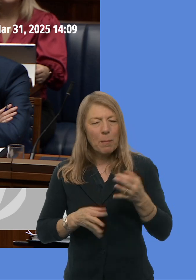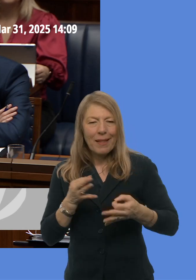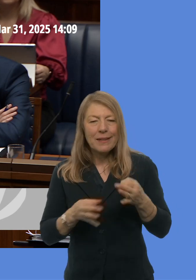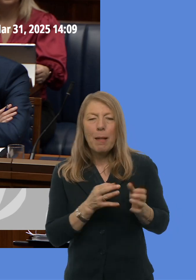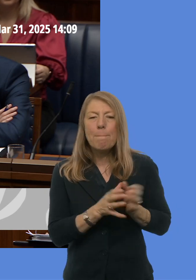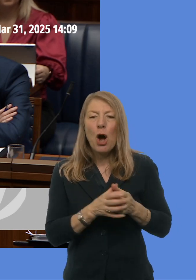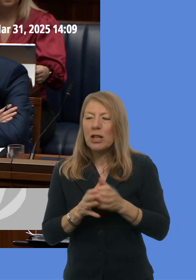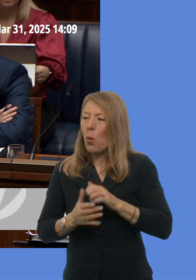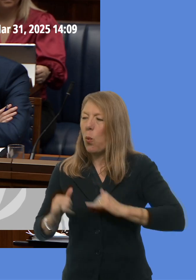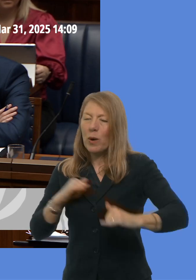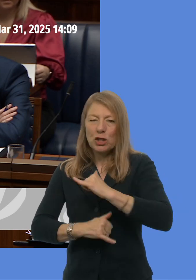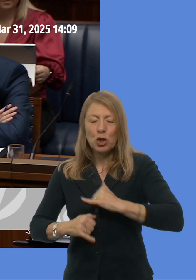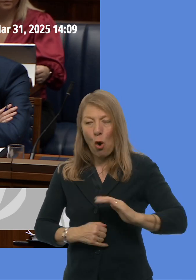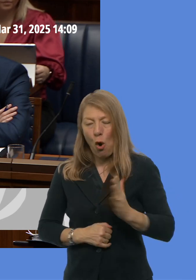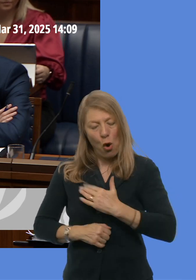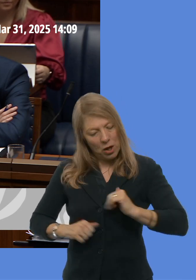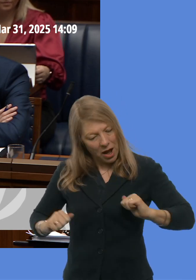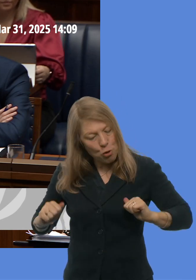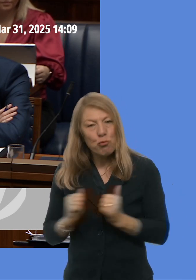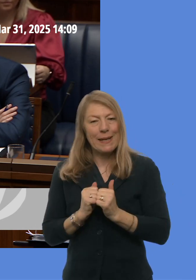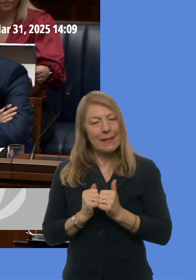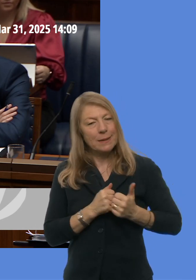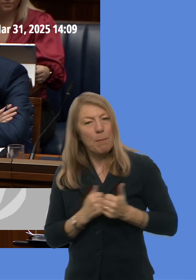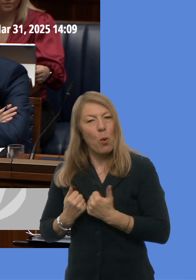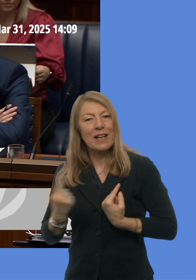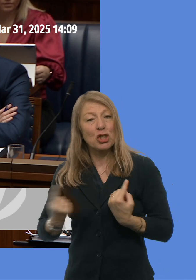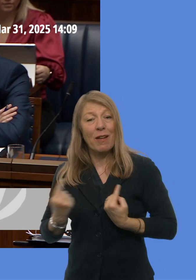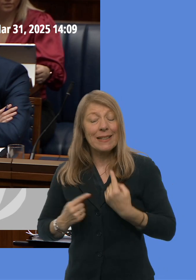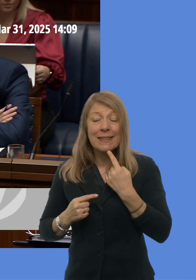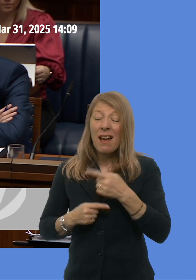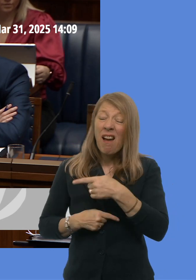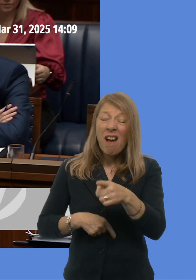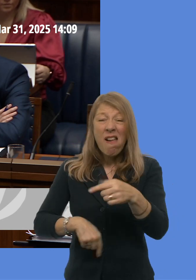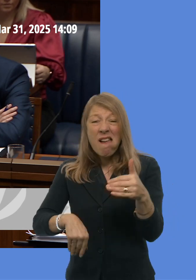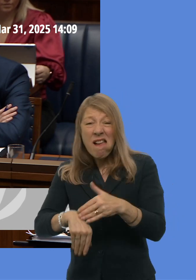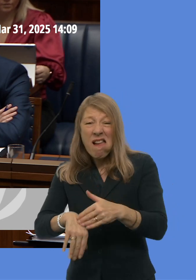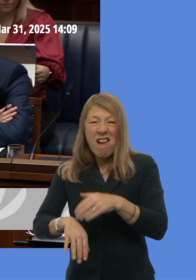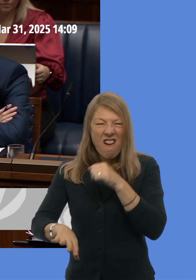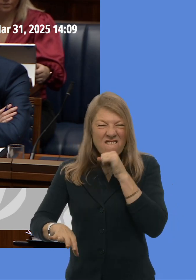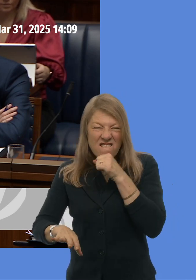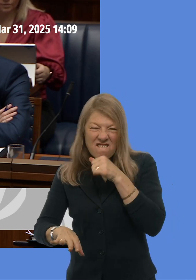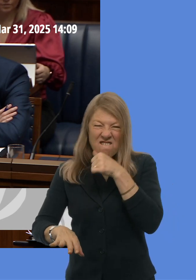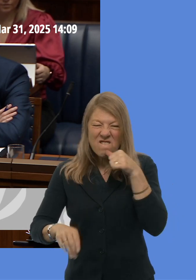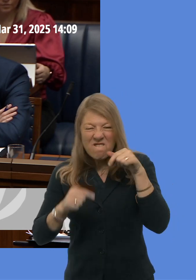We stand together and united against criminality, thuggery, criminal gangs and any remaining paramilitarism.